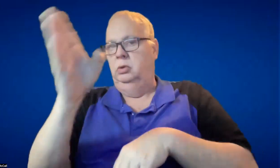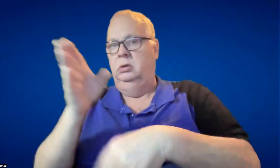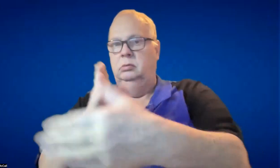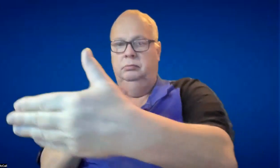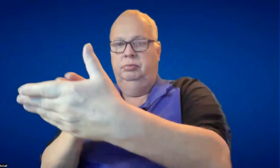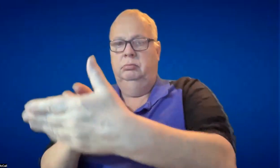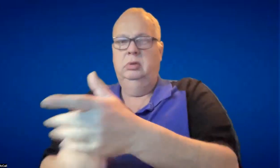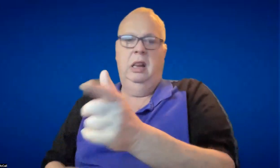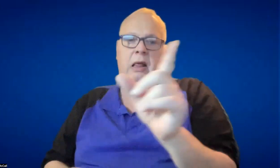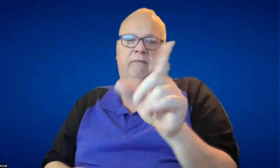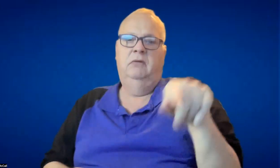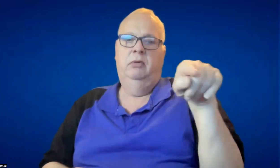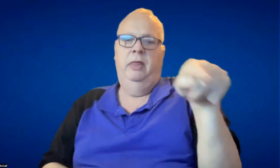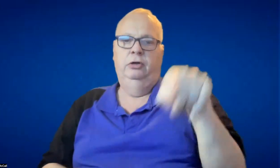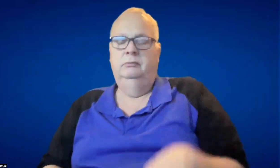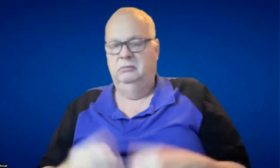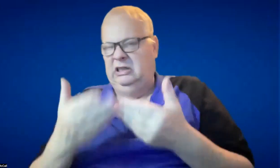and turn to the left, the room is right there.